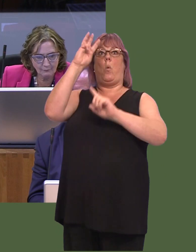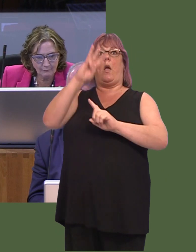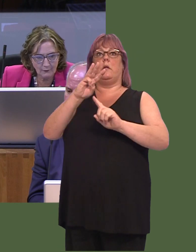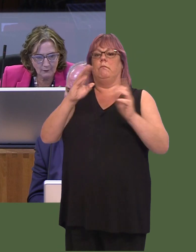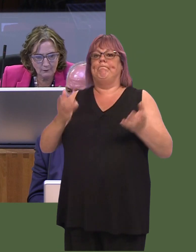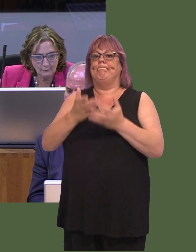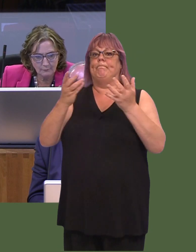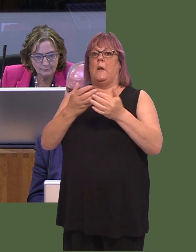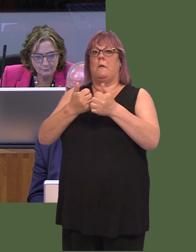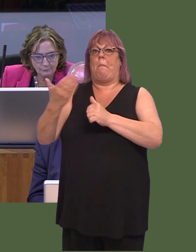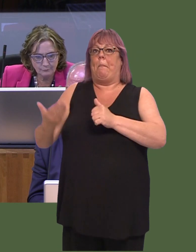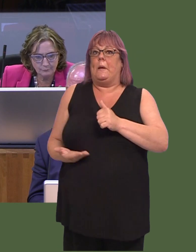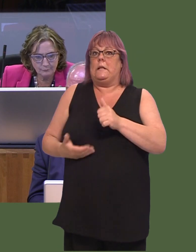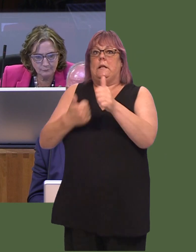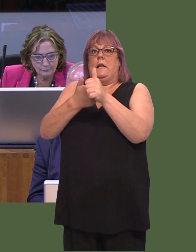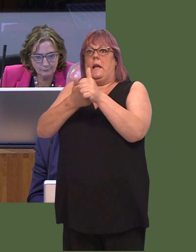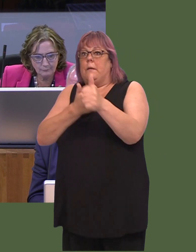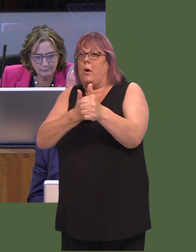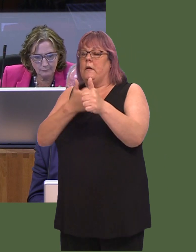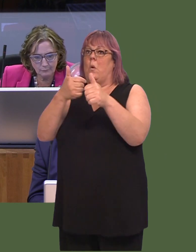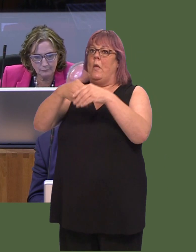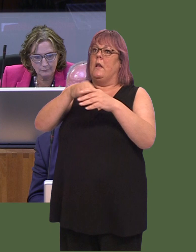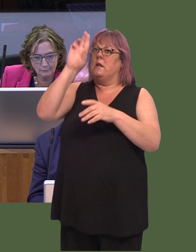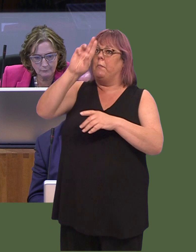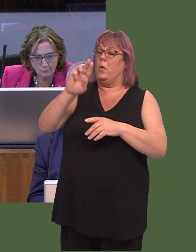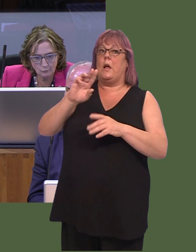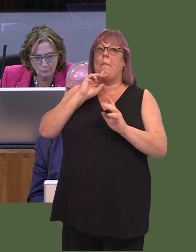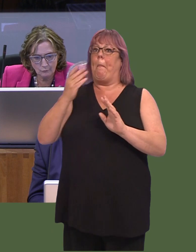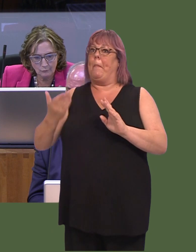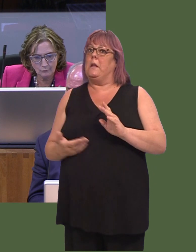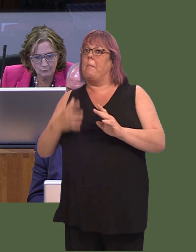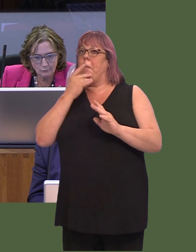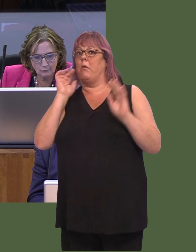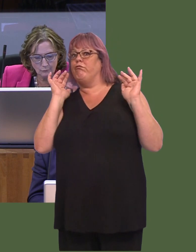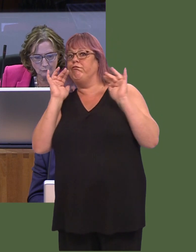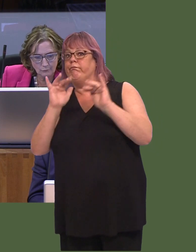Big Ideas Wales, which encourages enterprise in our schools by getting business people